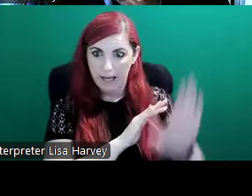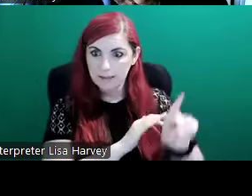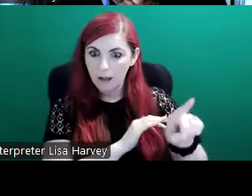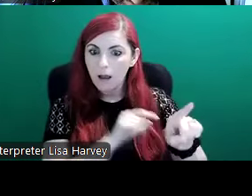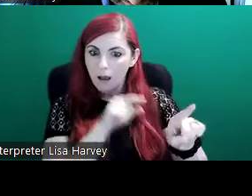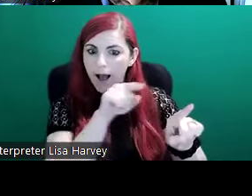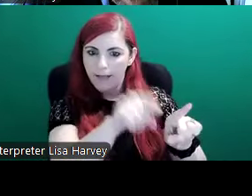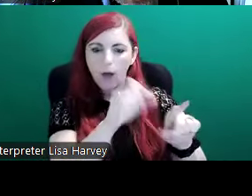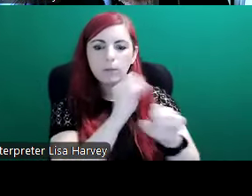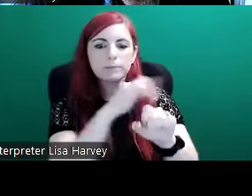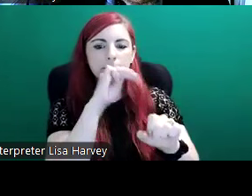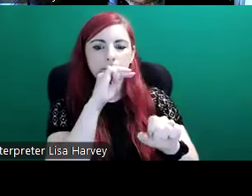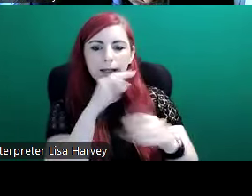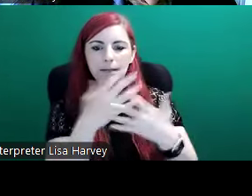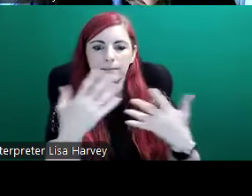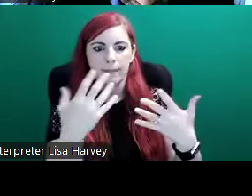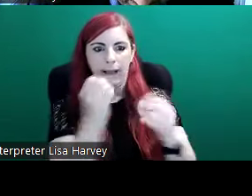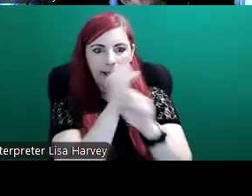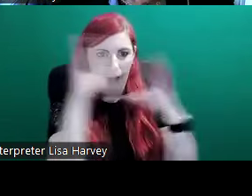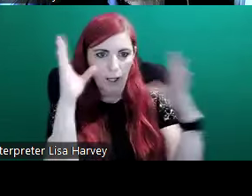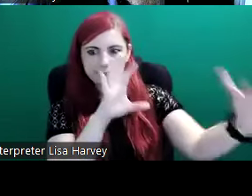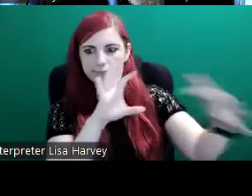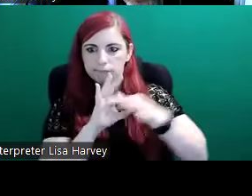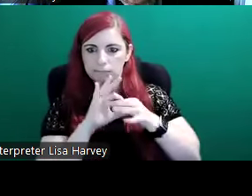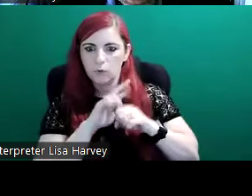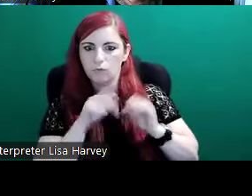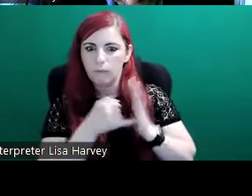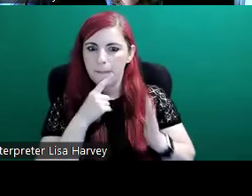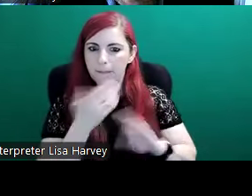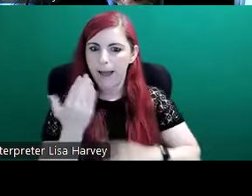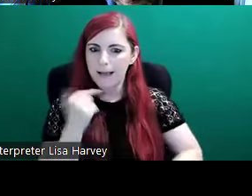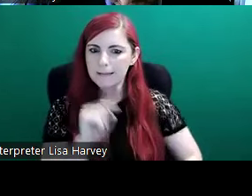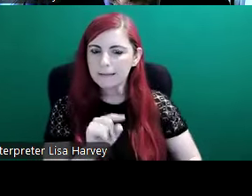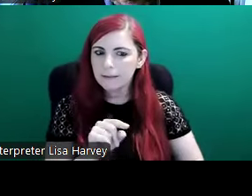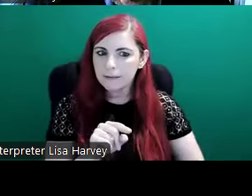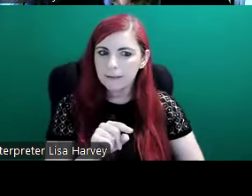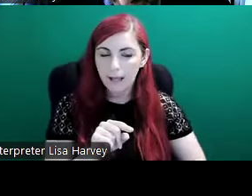religious art of the past. It is arguably the most significant modernist painting in